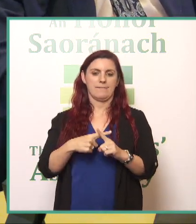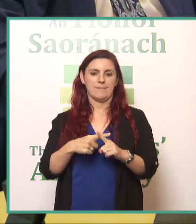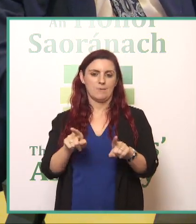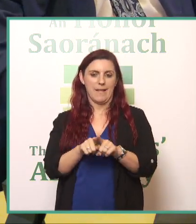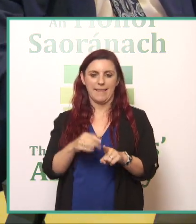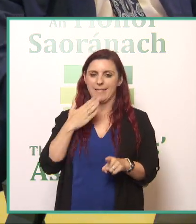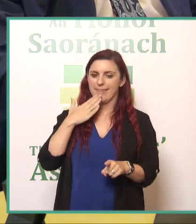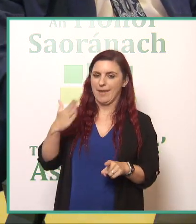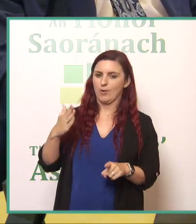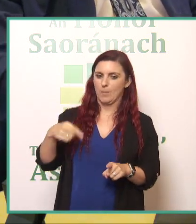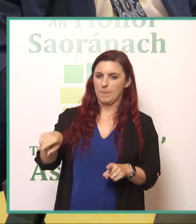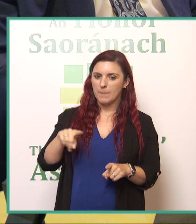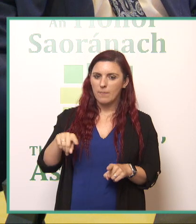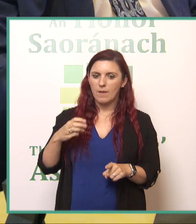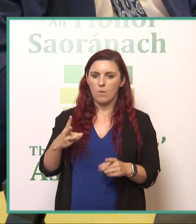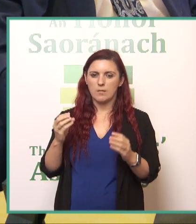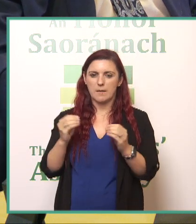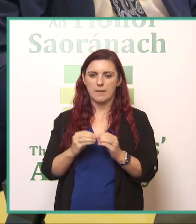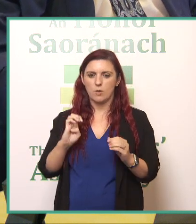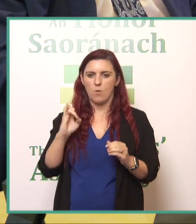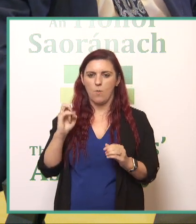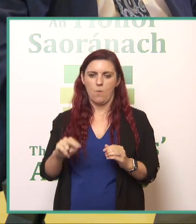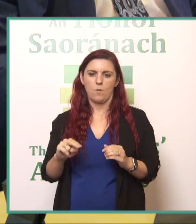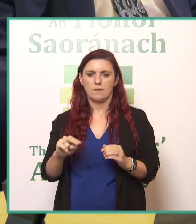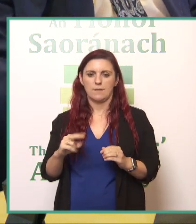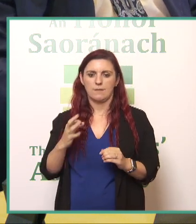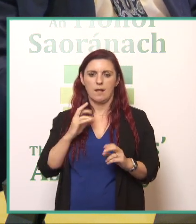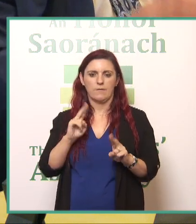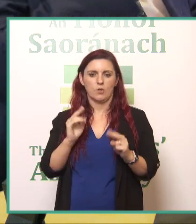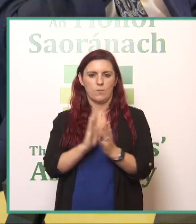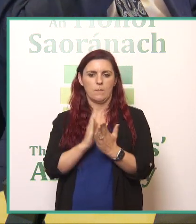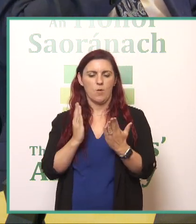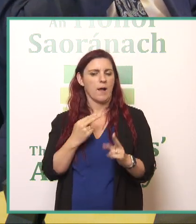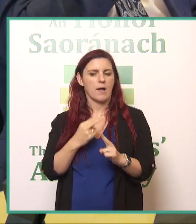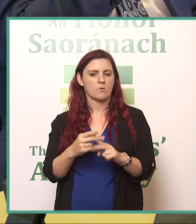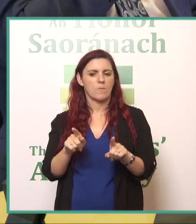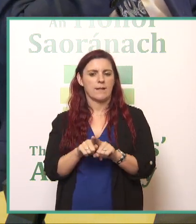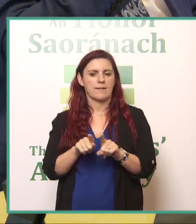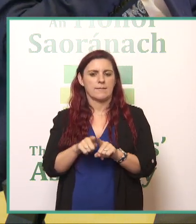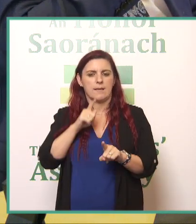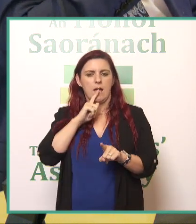uh Robert I want to mention own um he's got a new book I call the Irish Atlantic rainforest and I